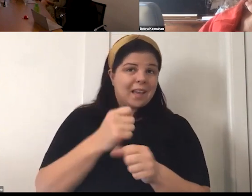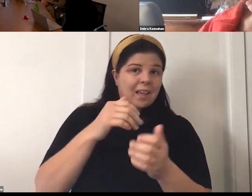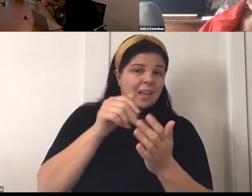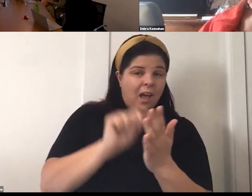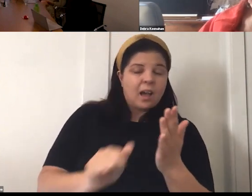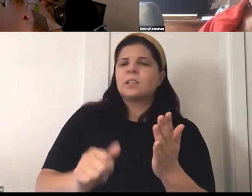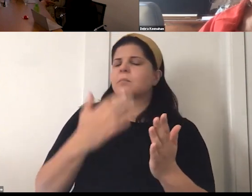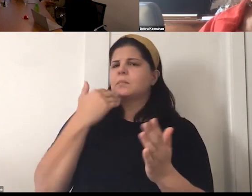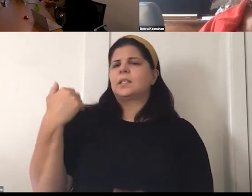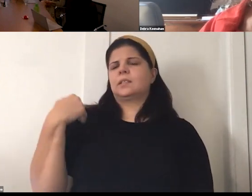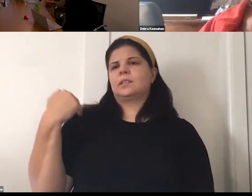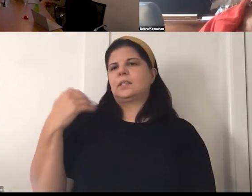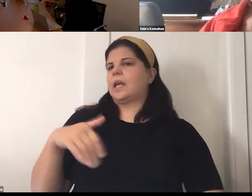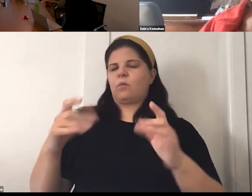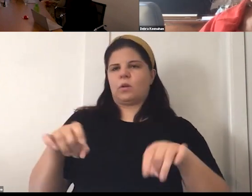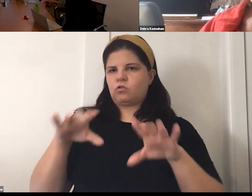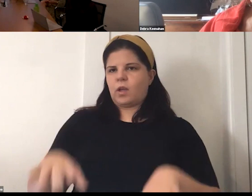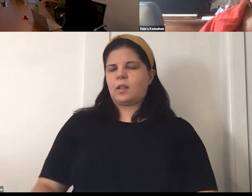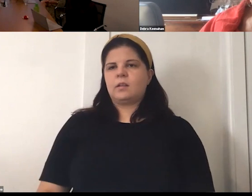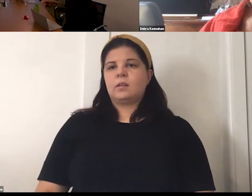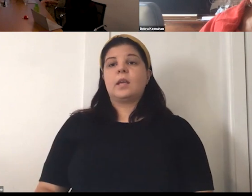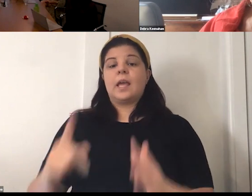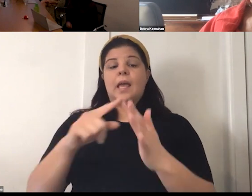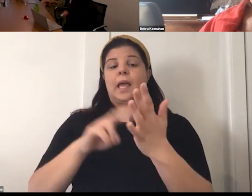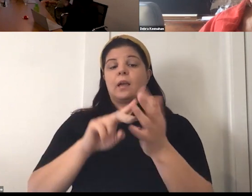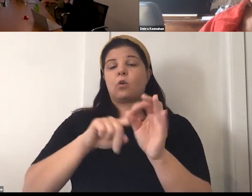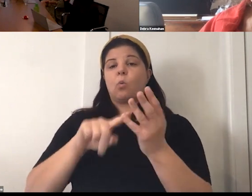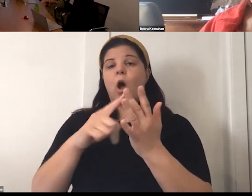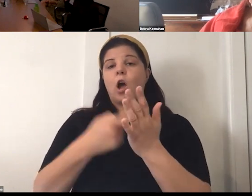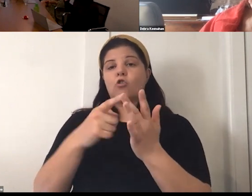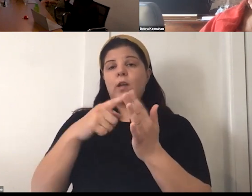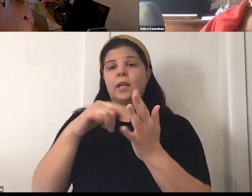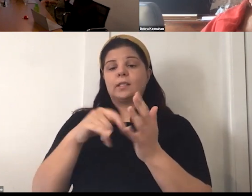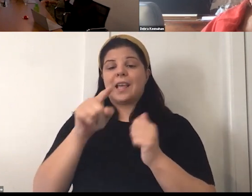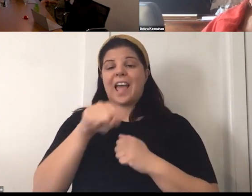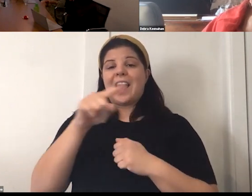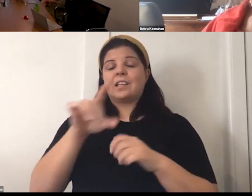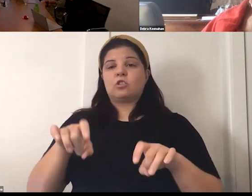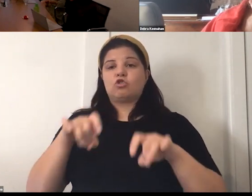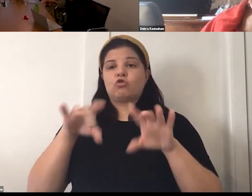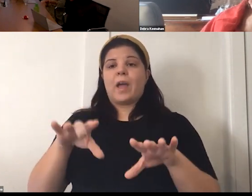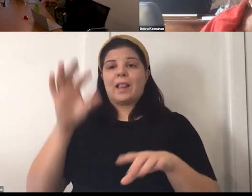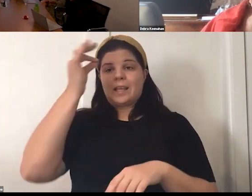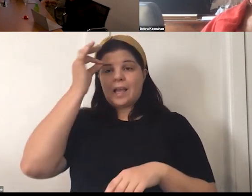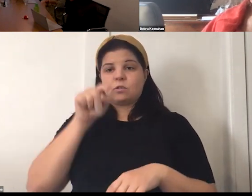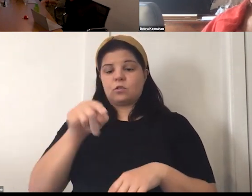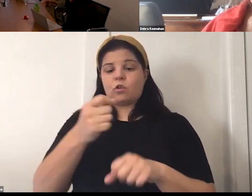Inquiries at Australia council.gov.au.